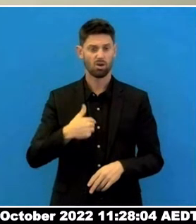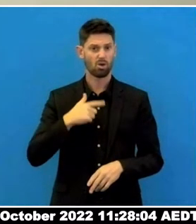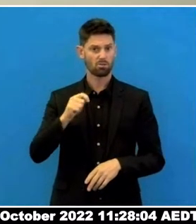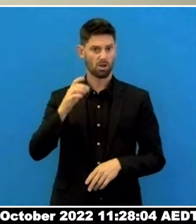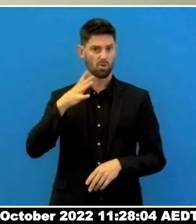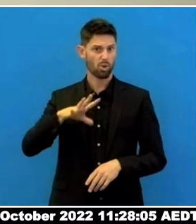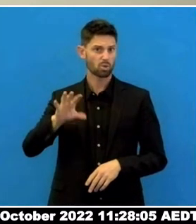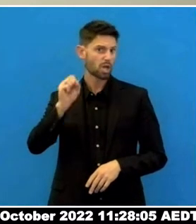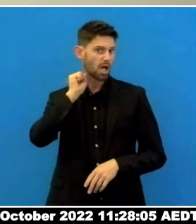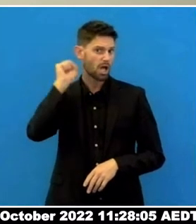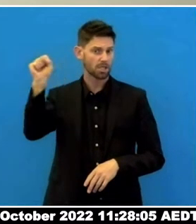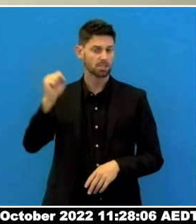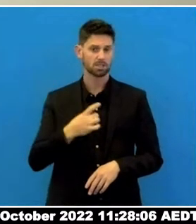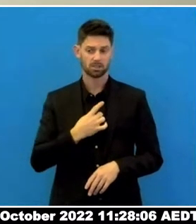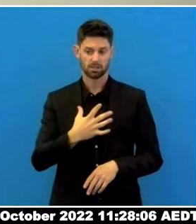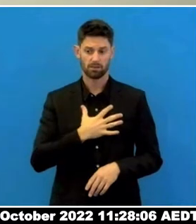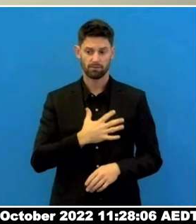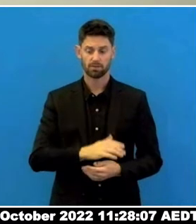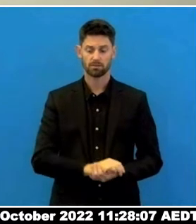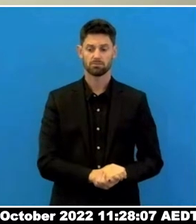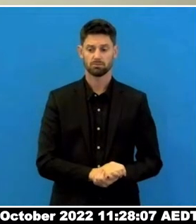Also I suicide most of the time.